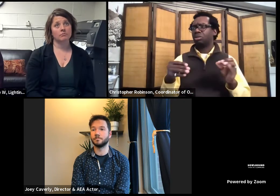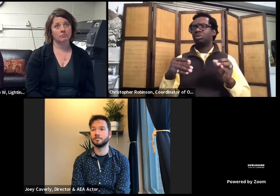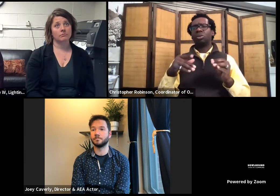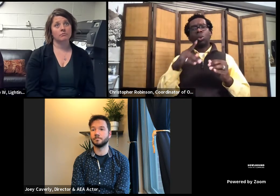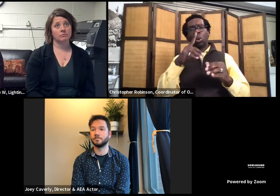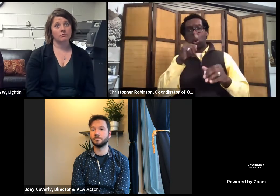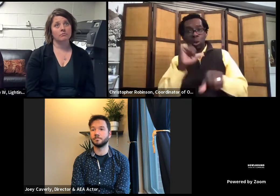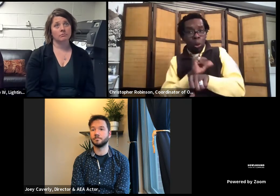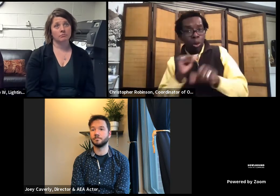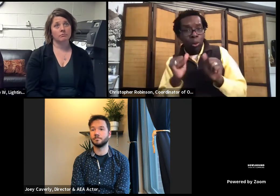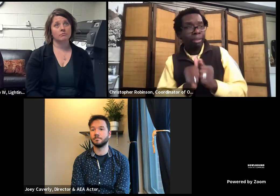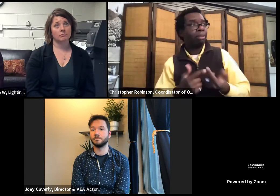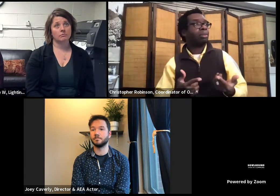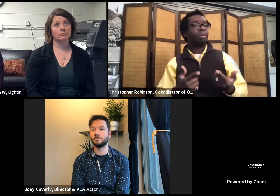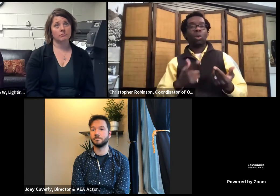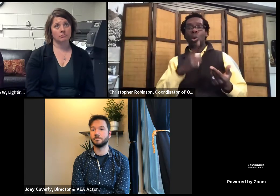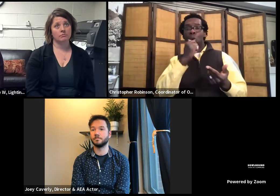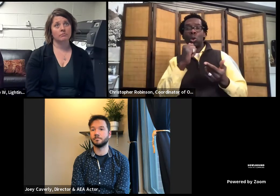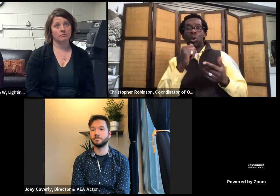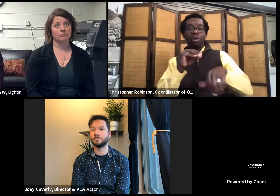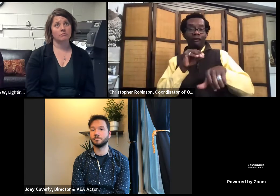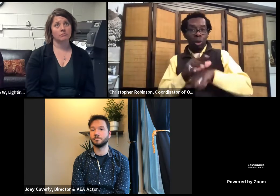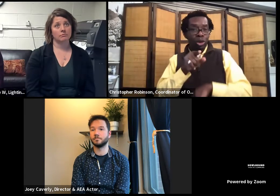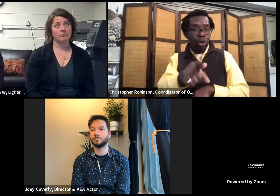do you have any thoughts about that? Who you've worked with?